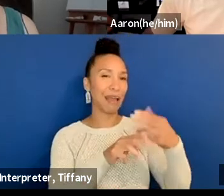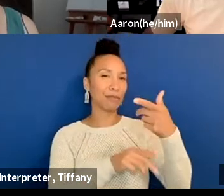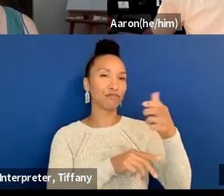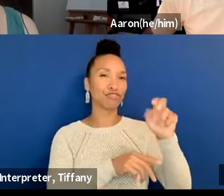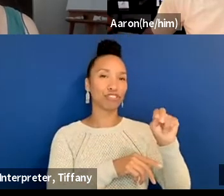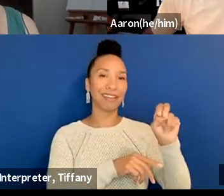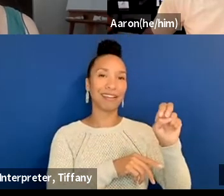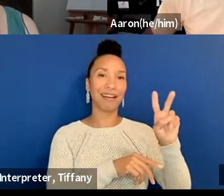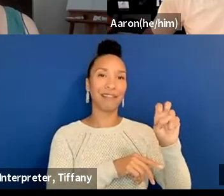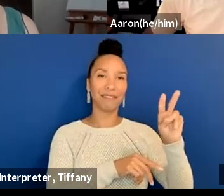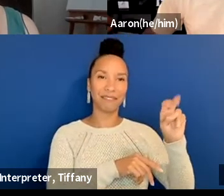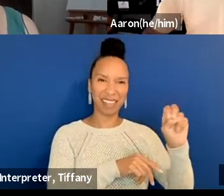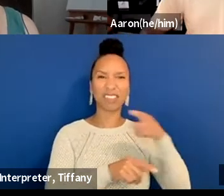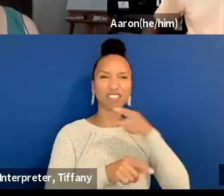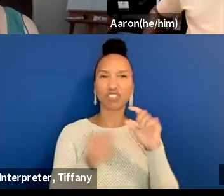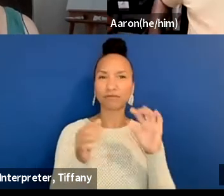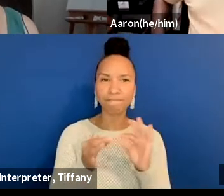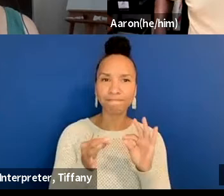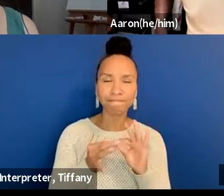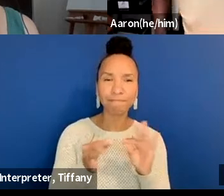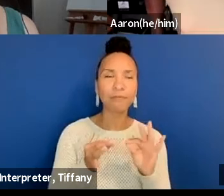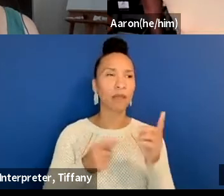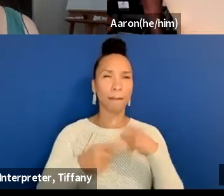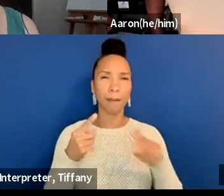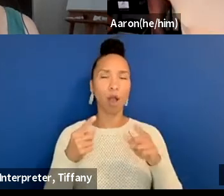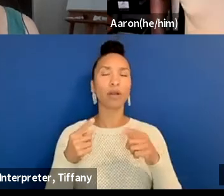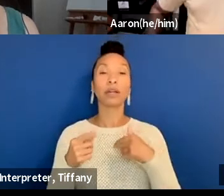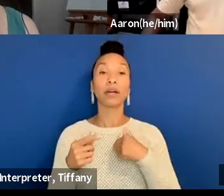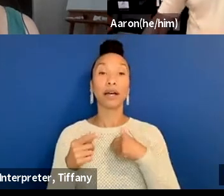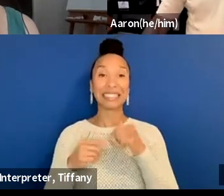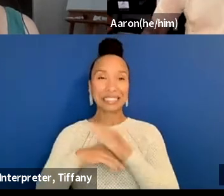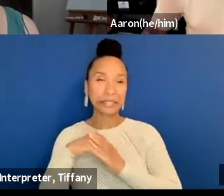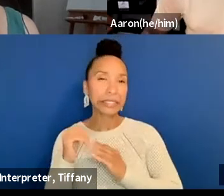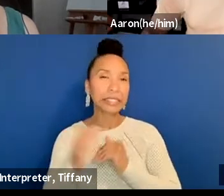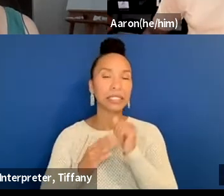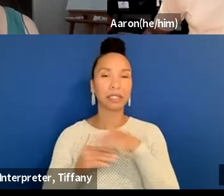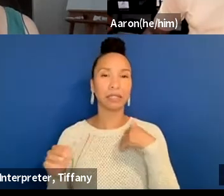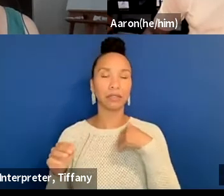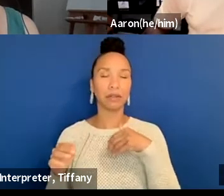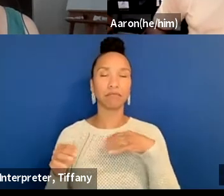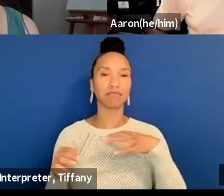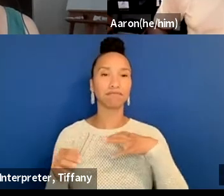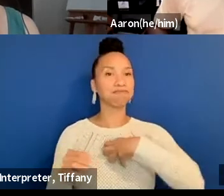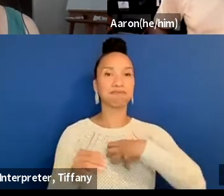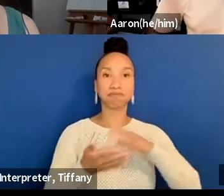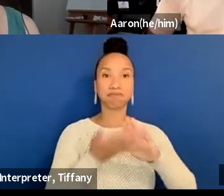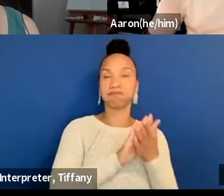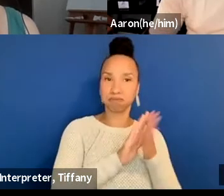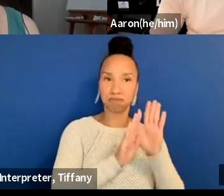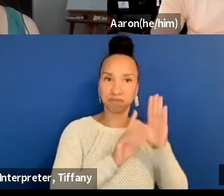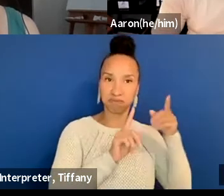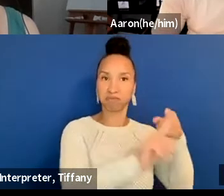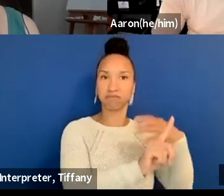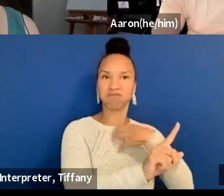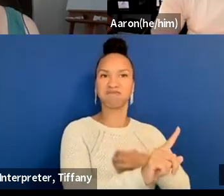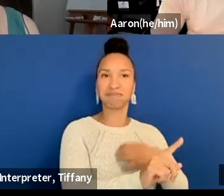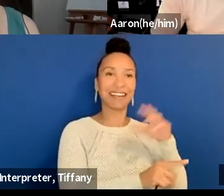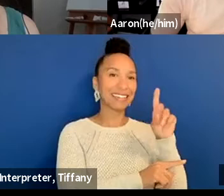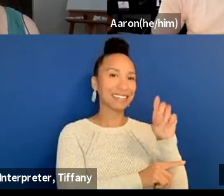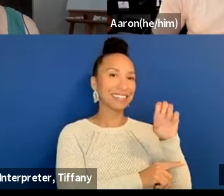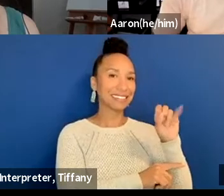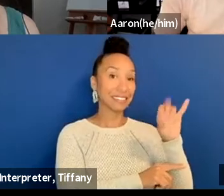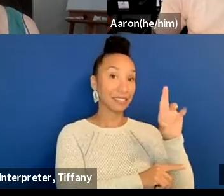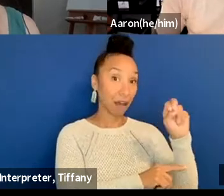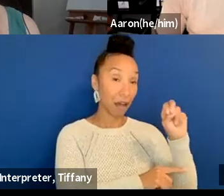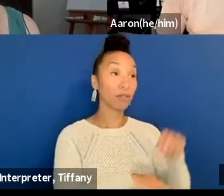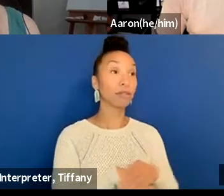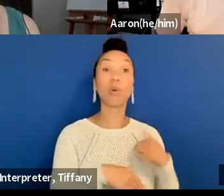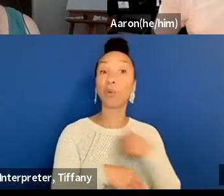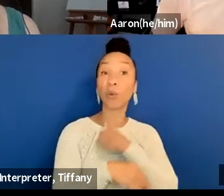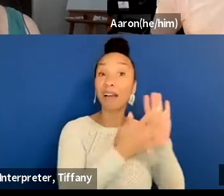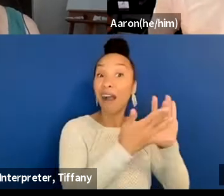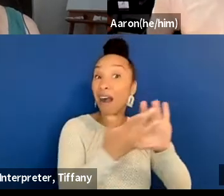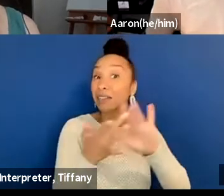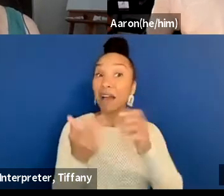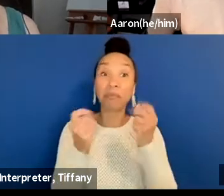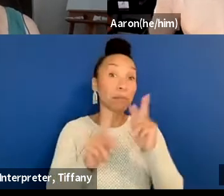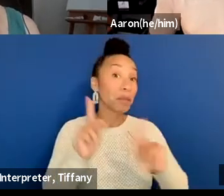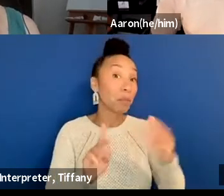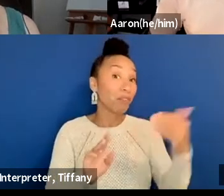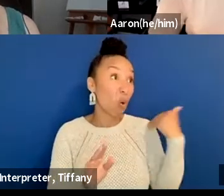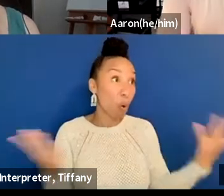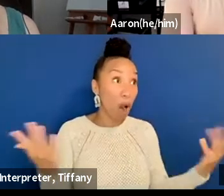Benjamin (they/them/elle): That we didn't hear from, and that was also okay to like I think we, we are trying very much to use the language of invitation through this email and through the way that we're working with one another and so.